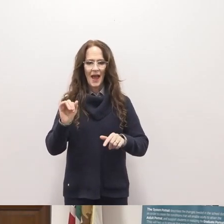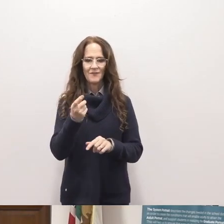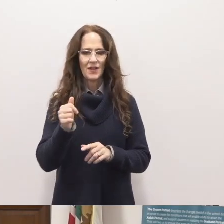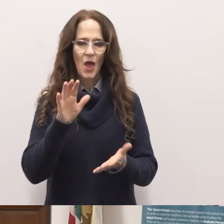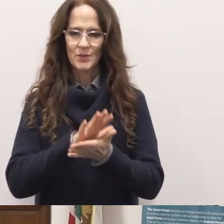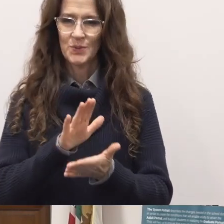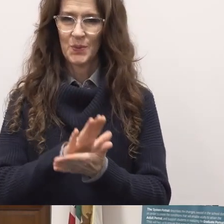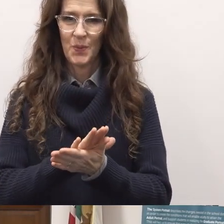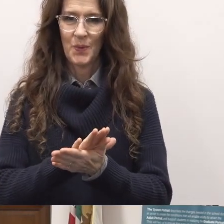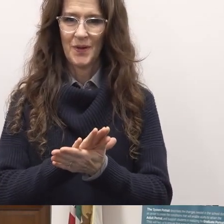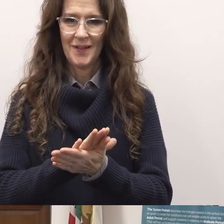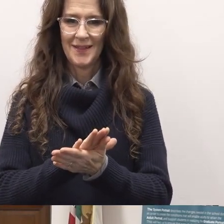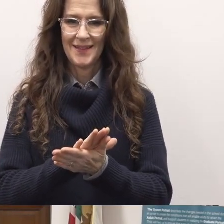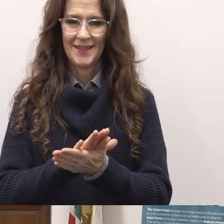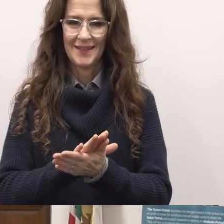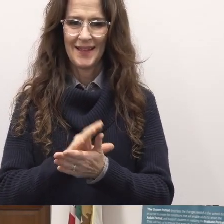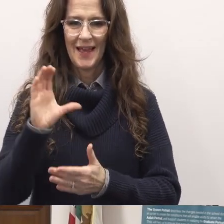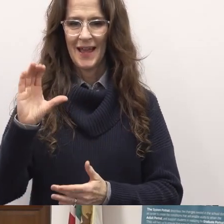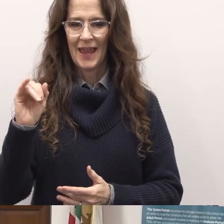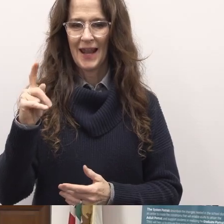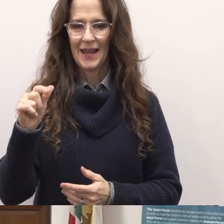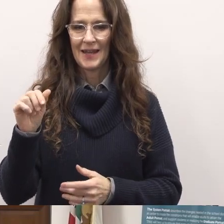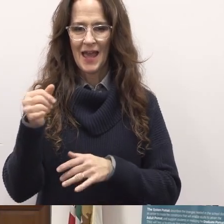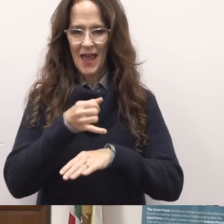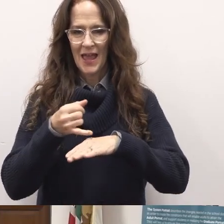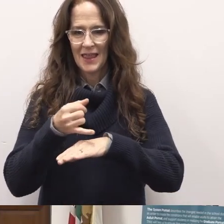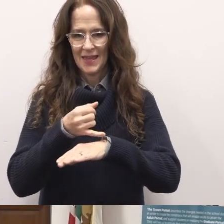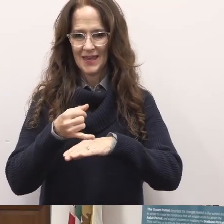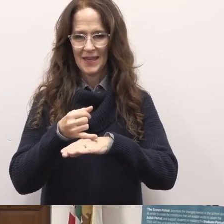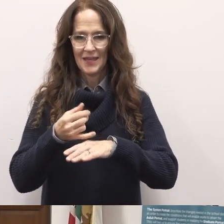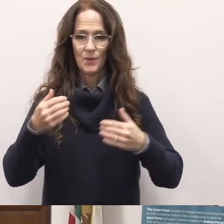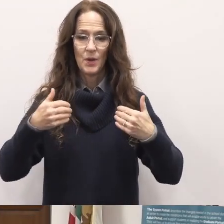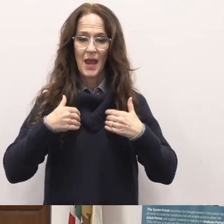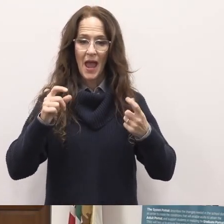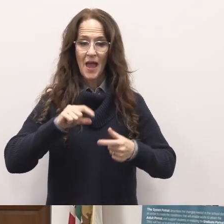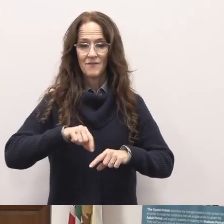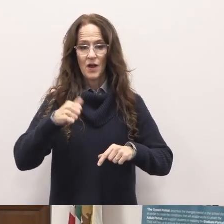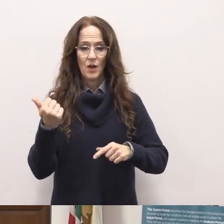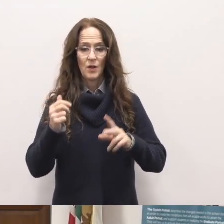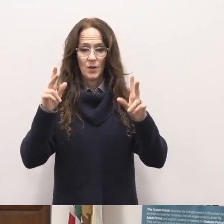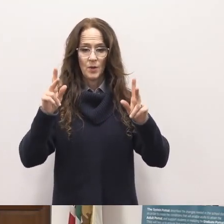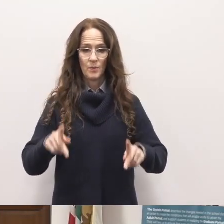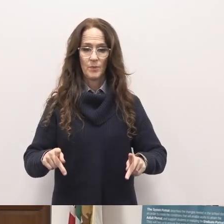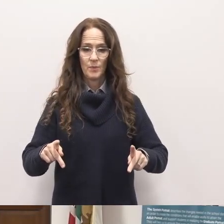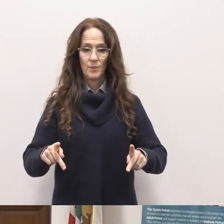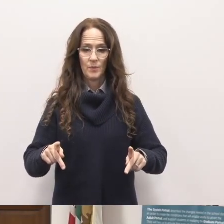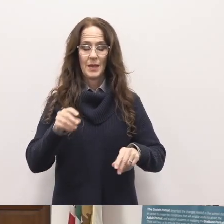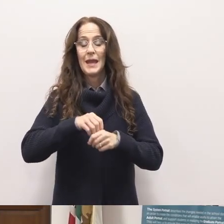in Catalina Island. We have an alternative in person location